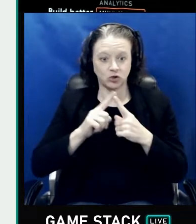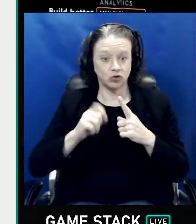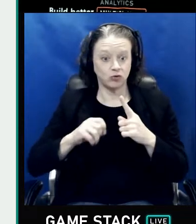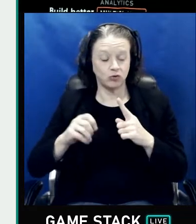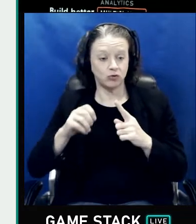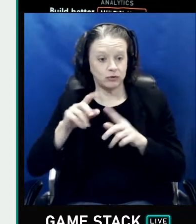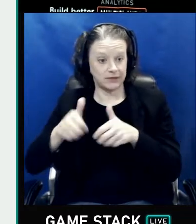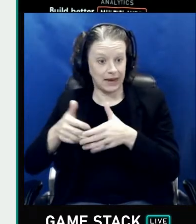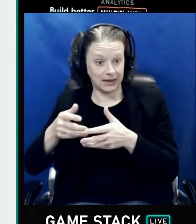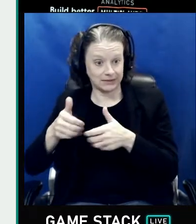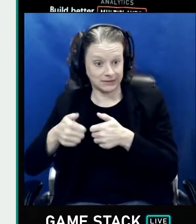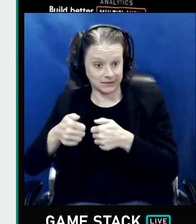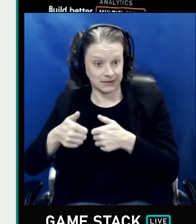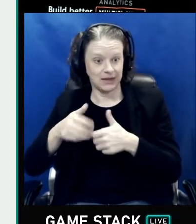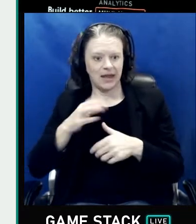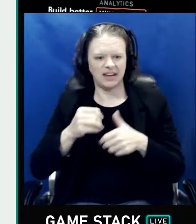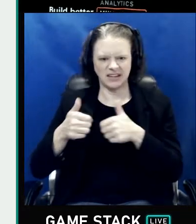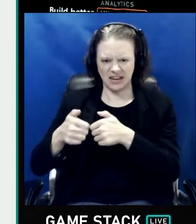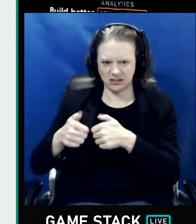languages backed by Azure Cognitive Services.